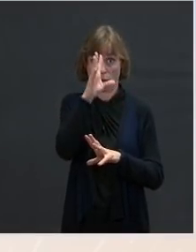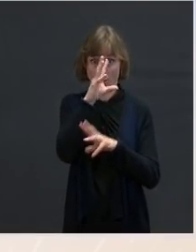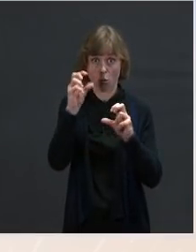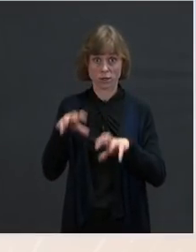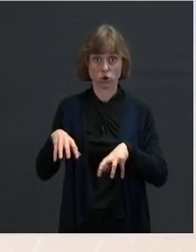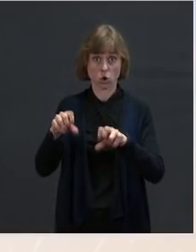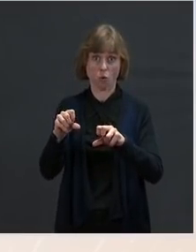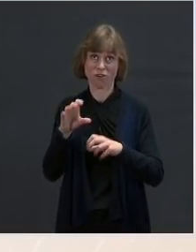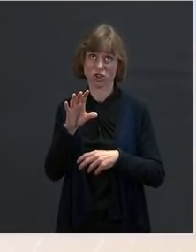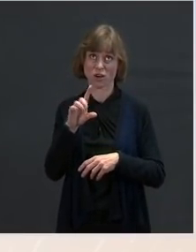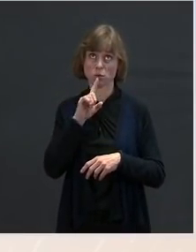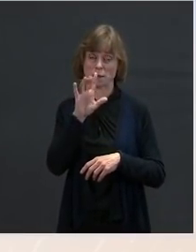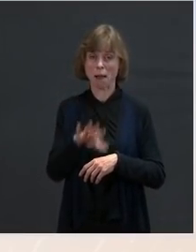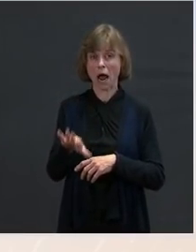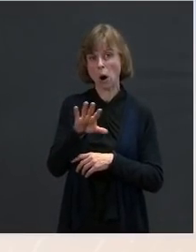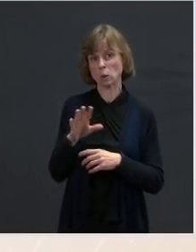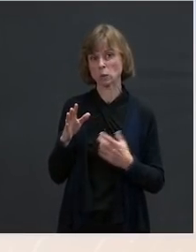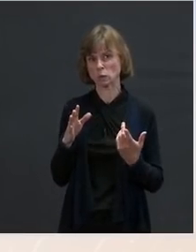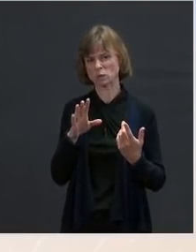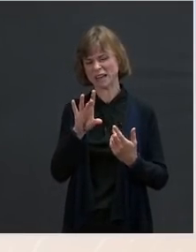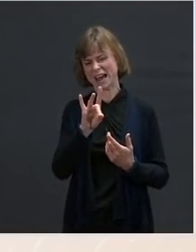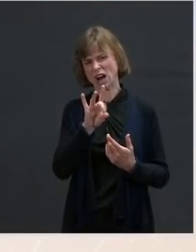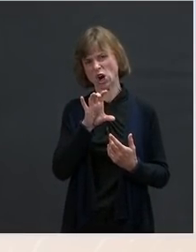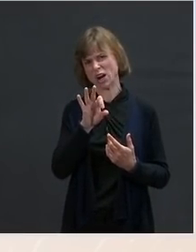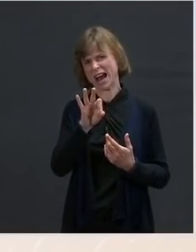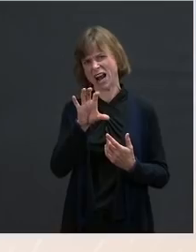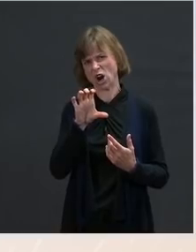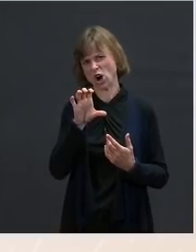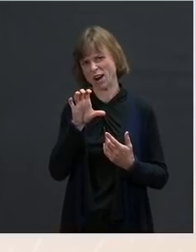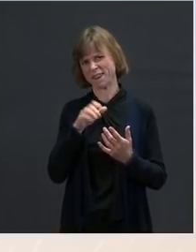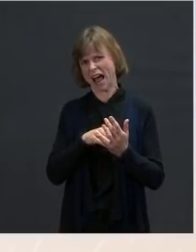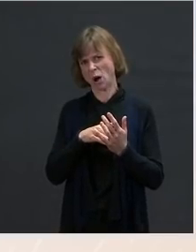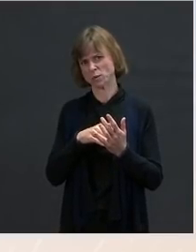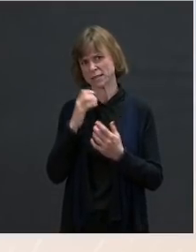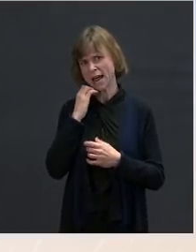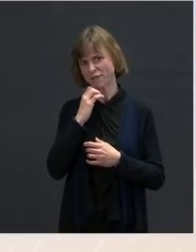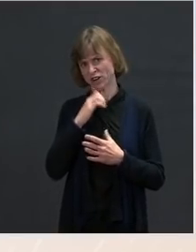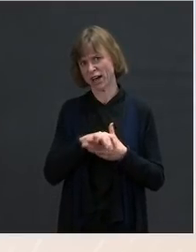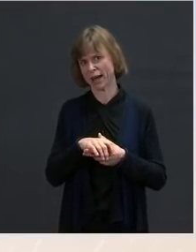it was more around 800- to 900,000. But there's work that needs to continue,